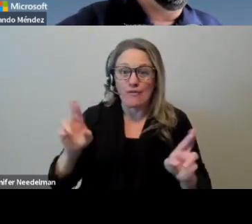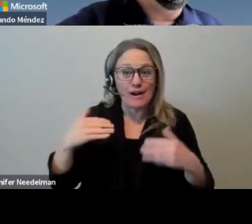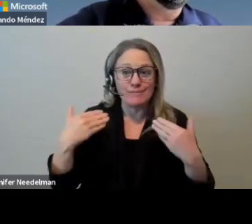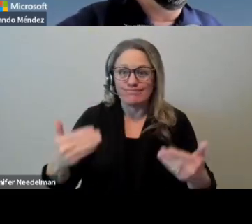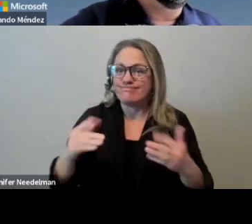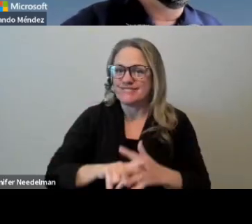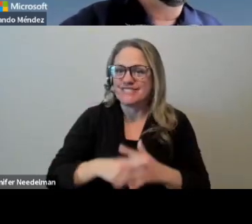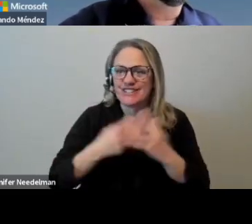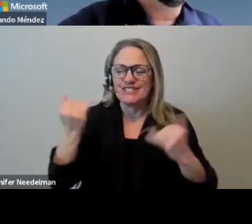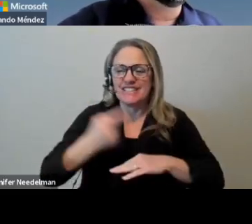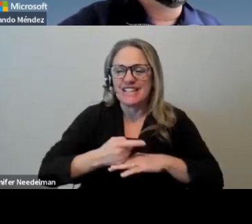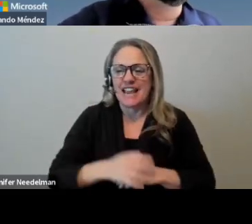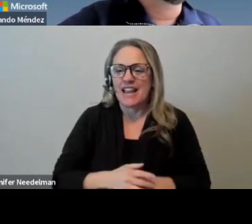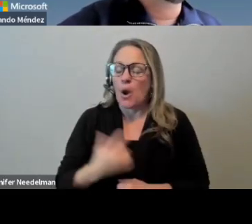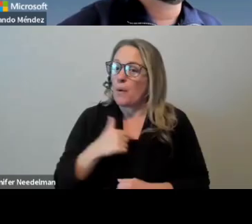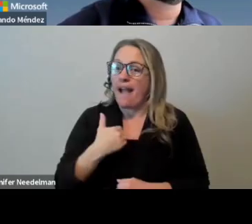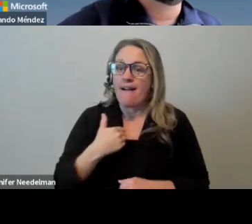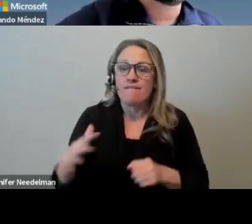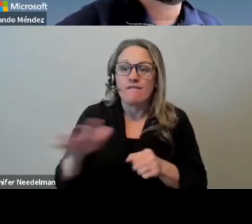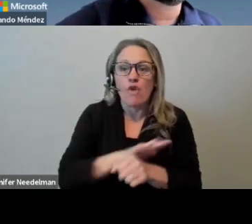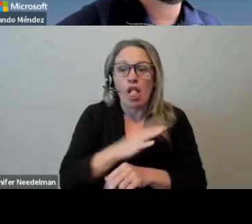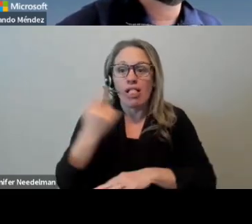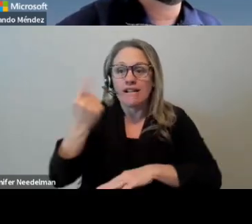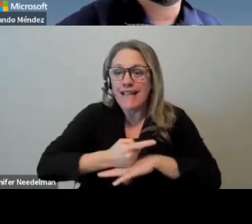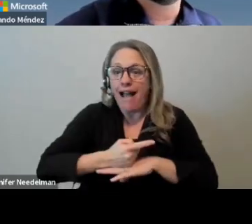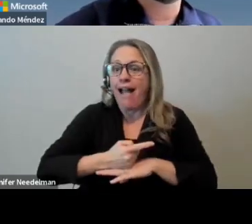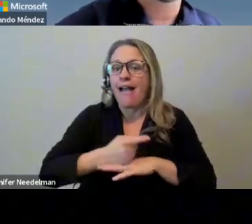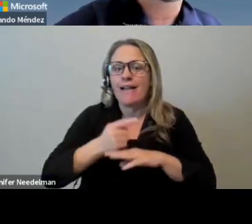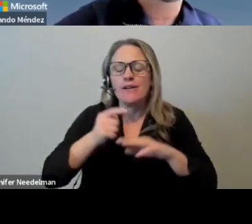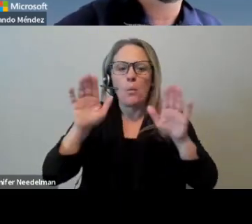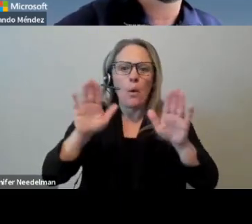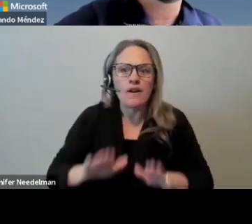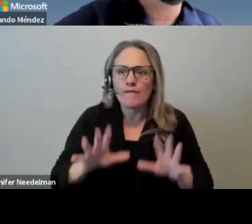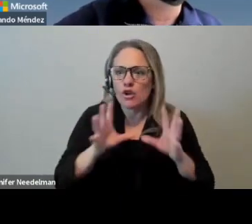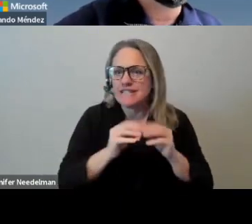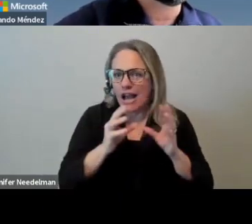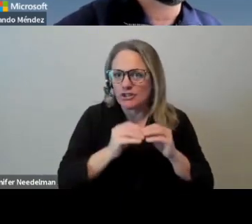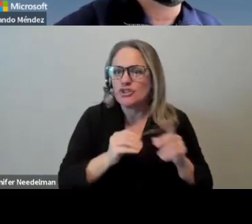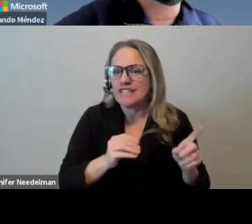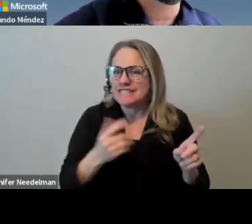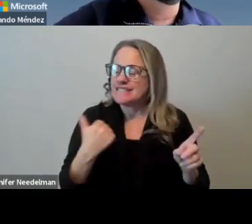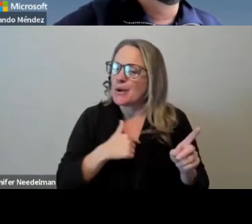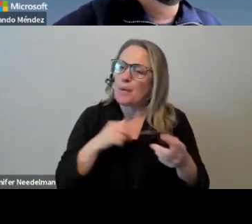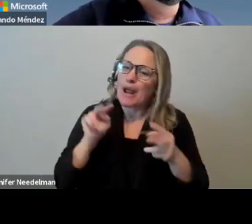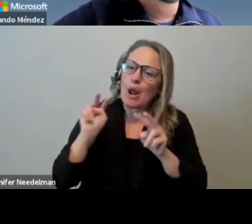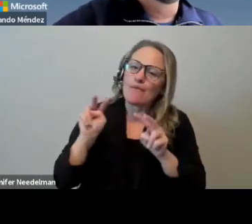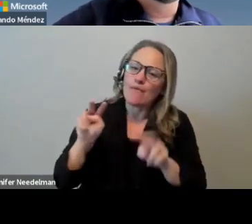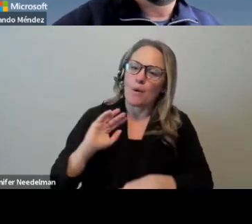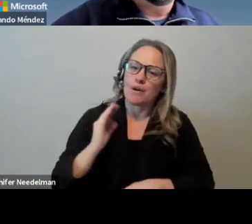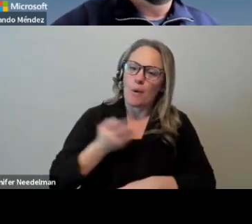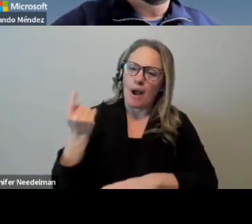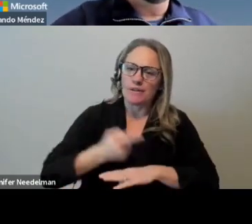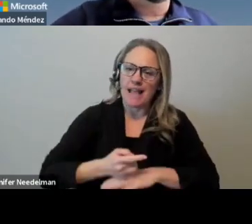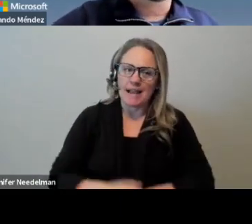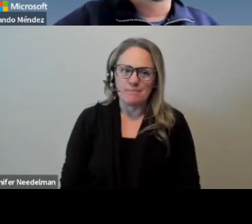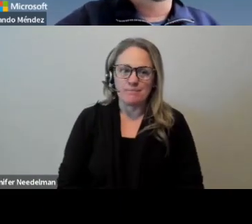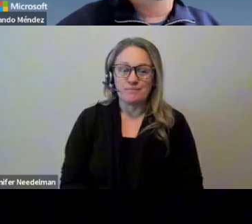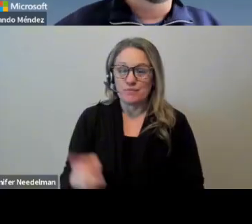We have an agenda of great sessions and we're looking forward to our day. Just so that you know, we are committed